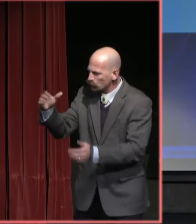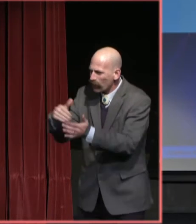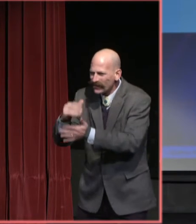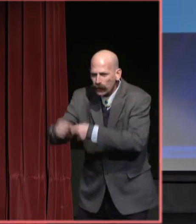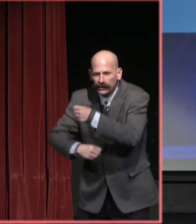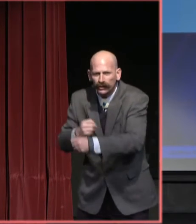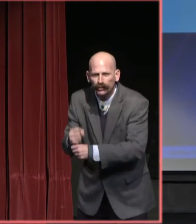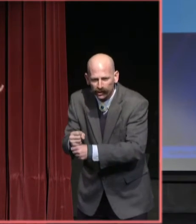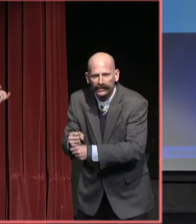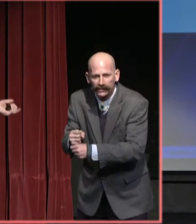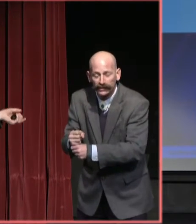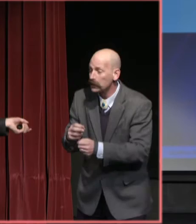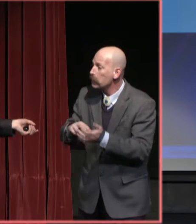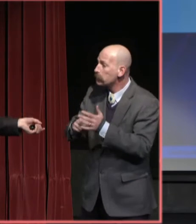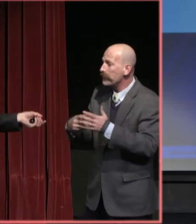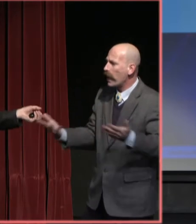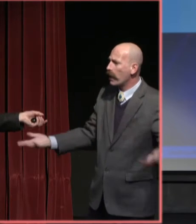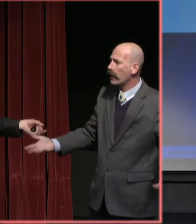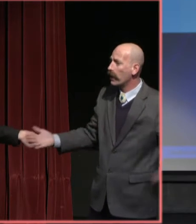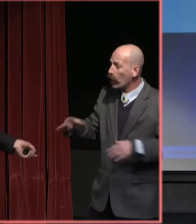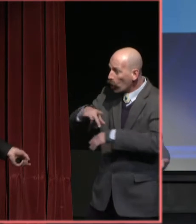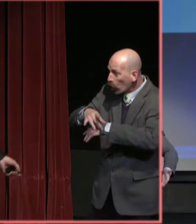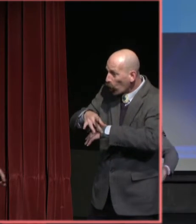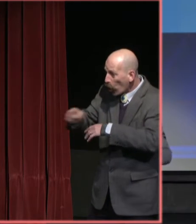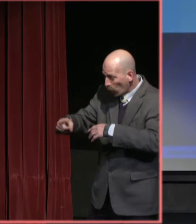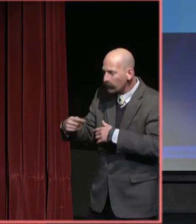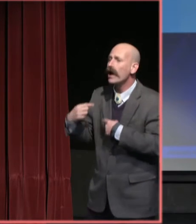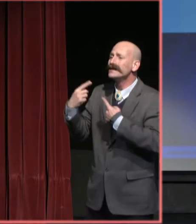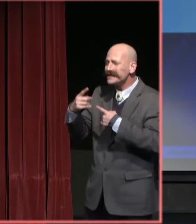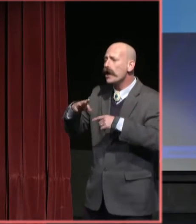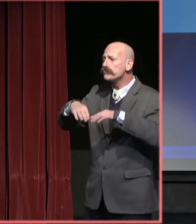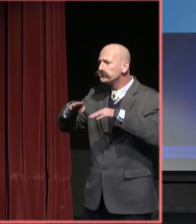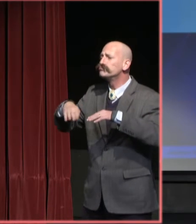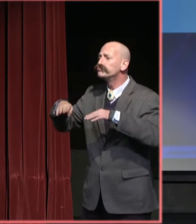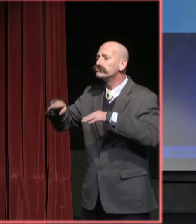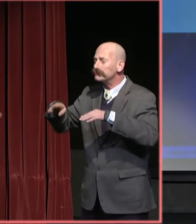it So in other words, the earth is in a state has not been in for almost 1,000,000 years.